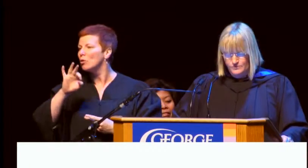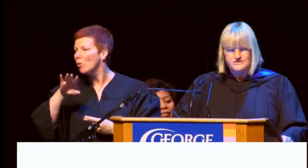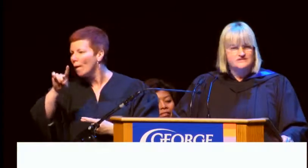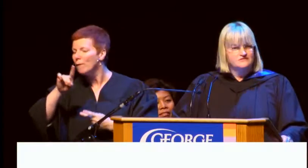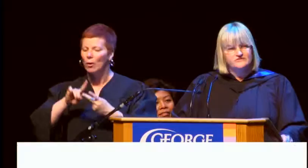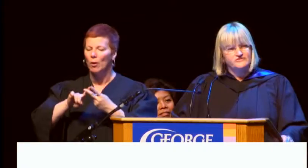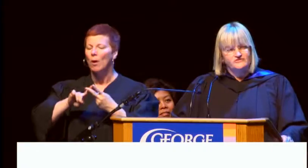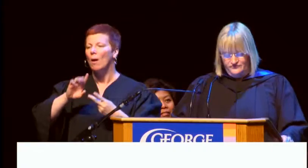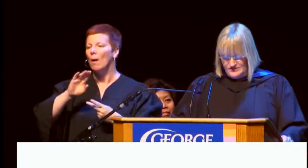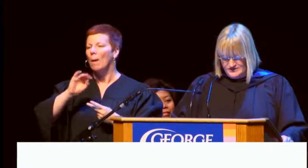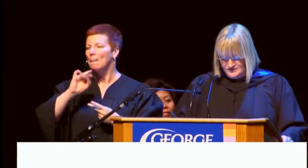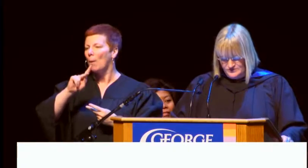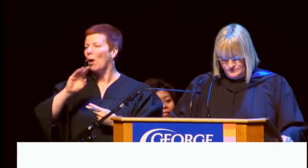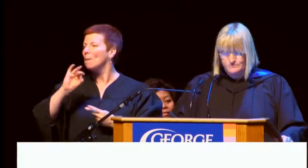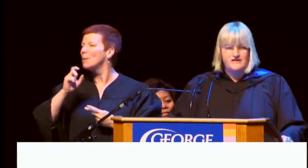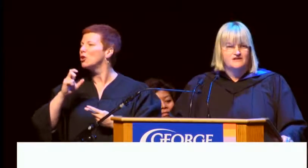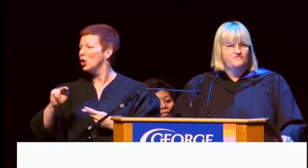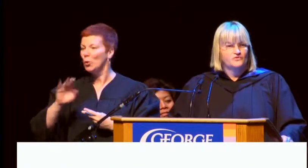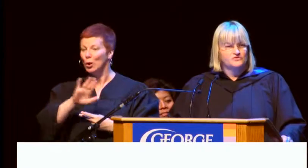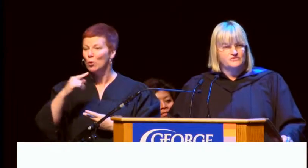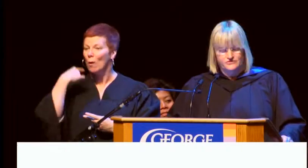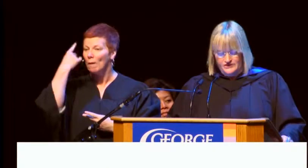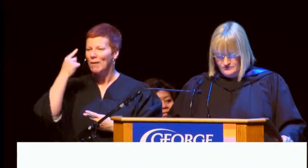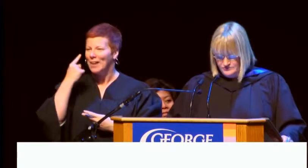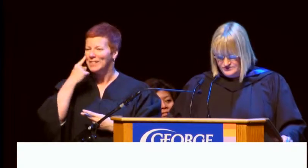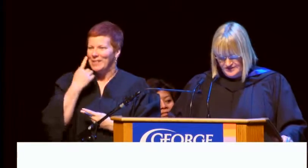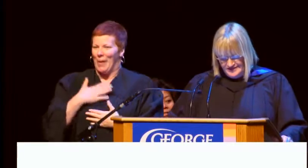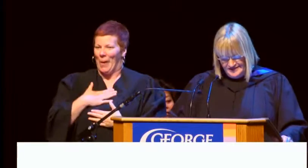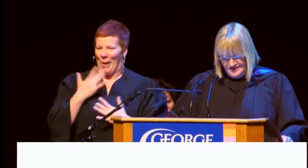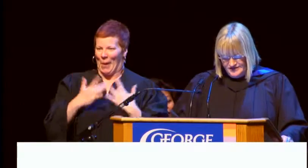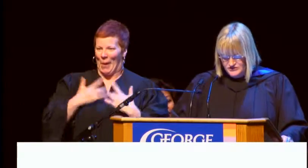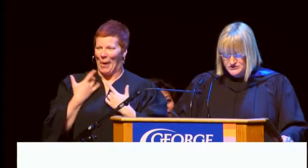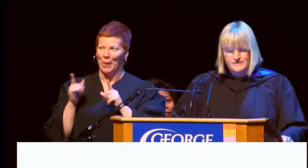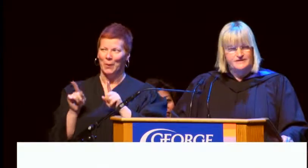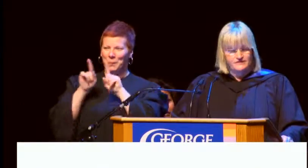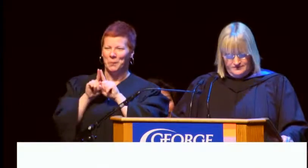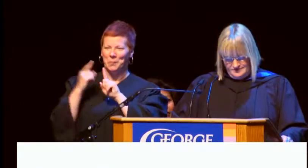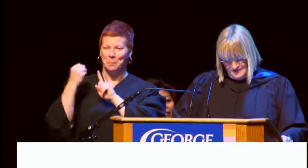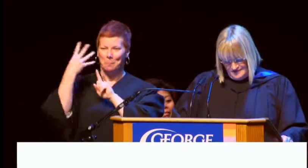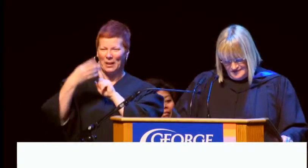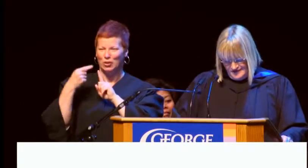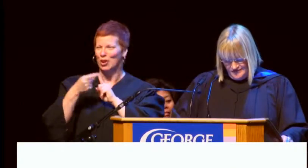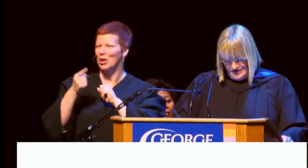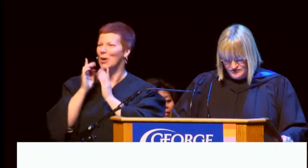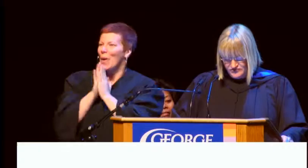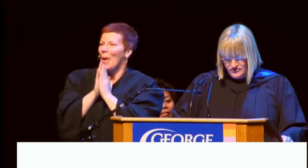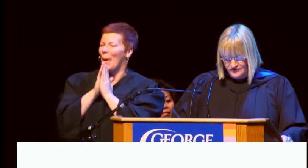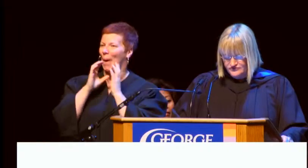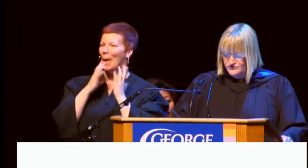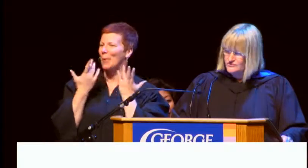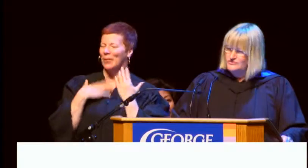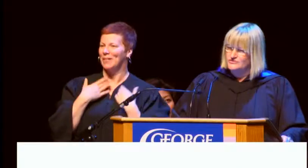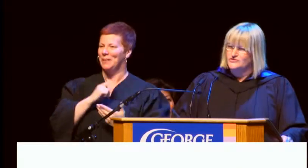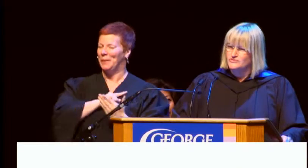WHEN YOU SEE THE LOOKS ON YOUR FACES WHEN YOU MEET YOUR HEROES, WE CONSIDER THIS A JOB WELL DONE ON OUR PART!